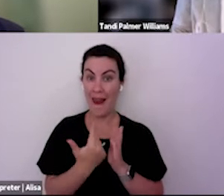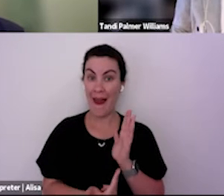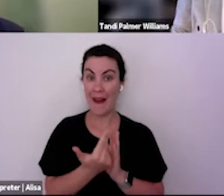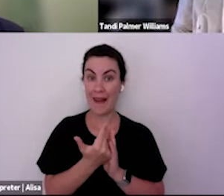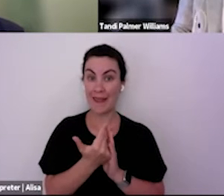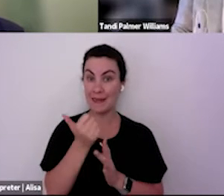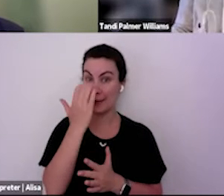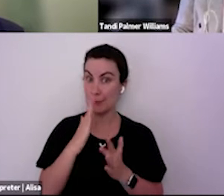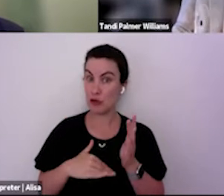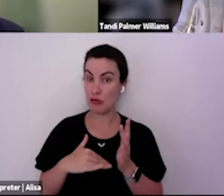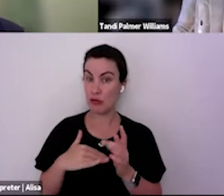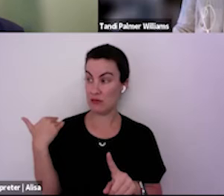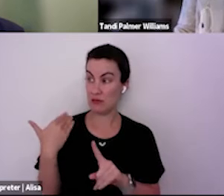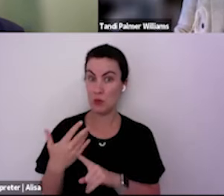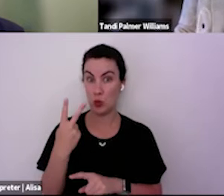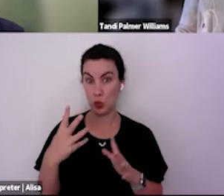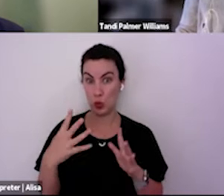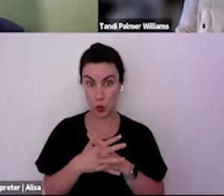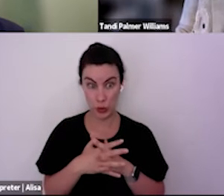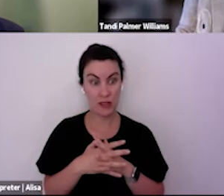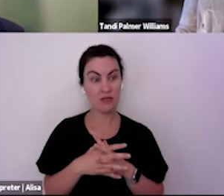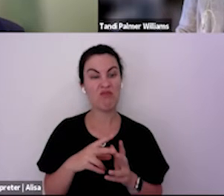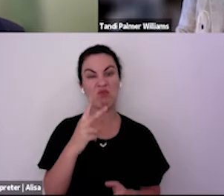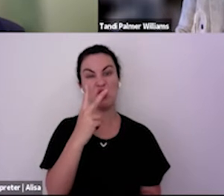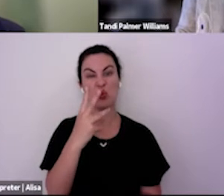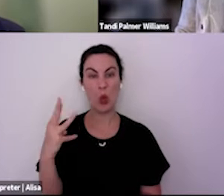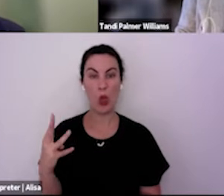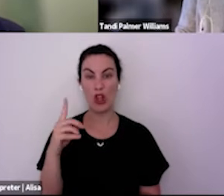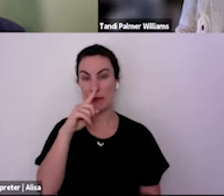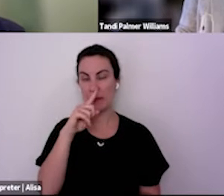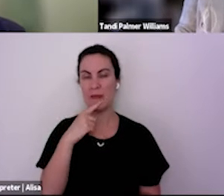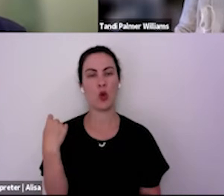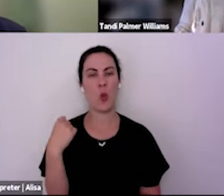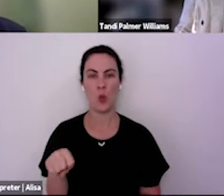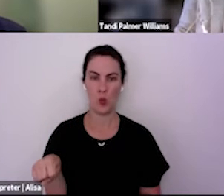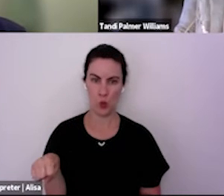But going down the page you can see the proportion that are paying for different formats.